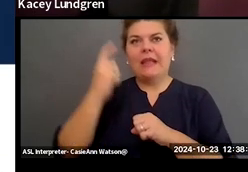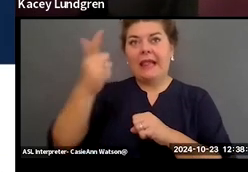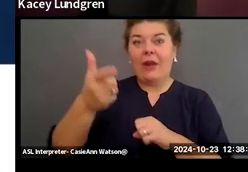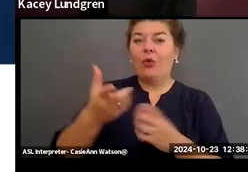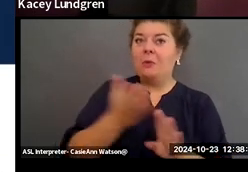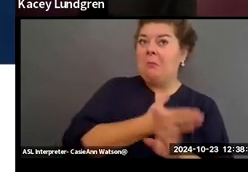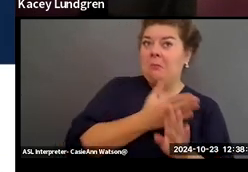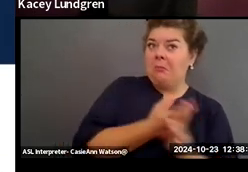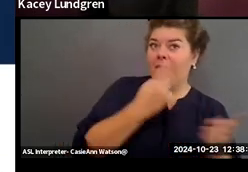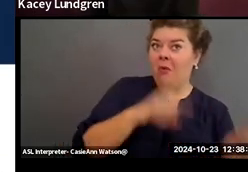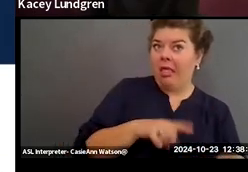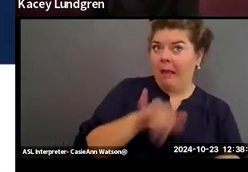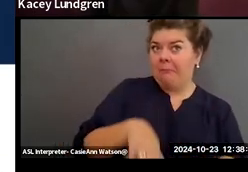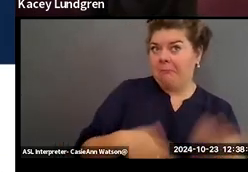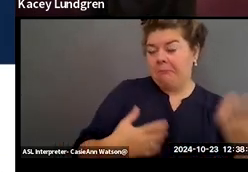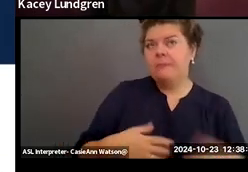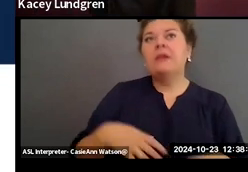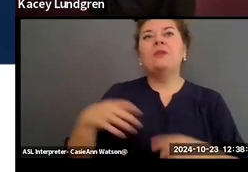All right, so back to BASL.